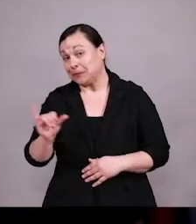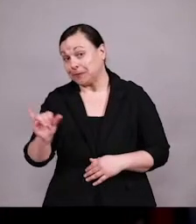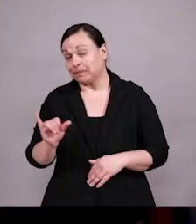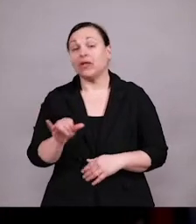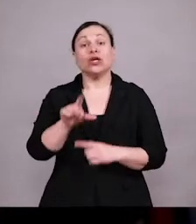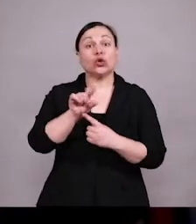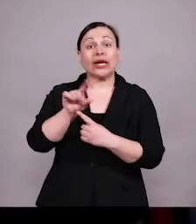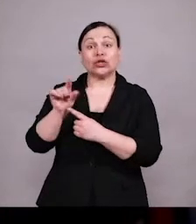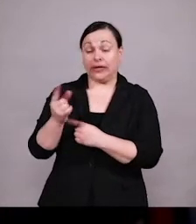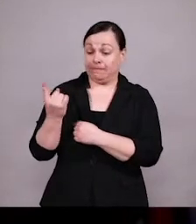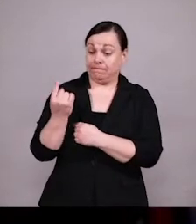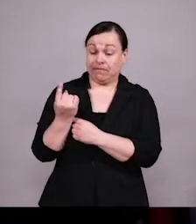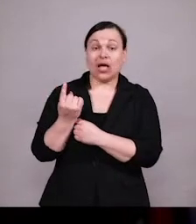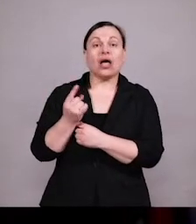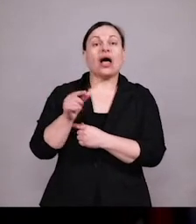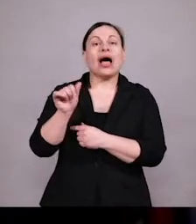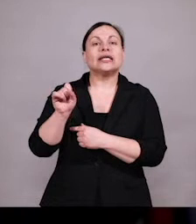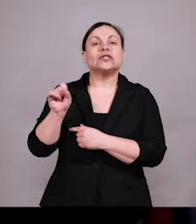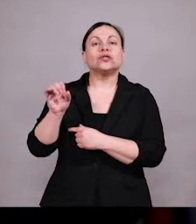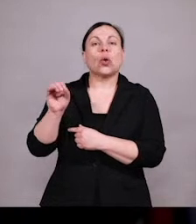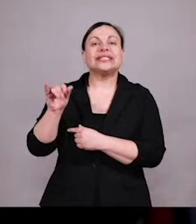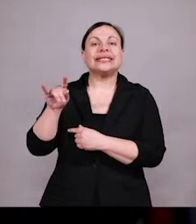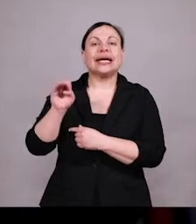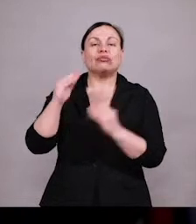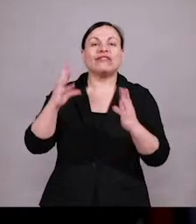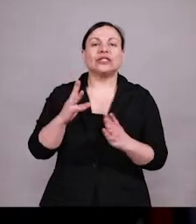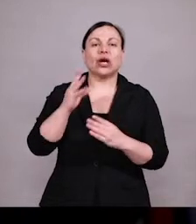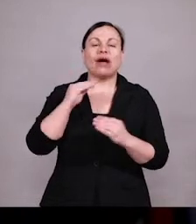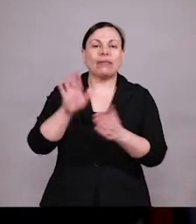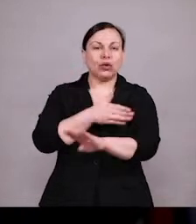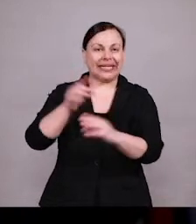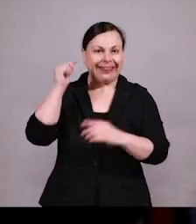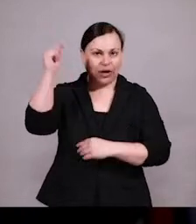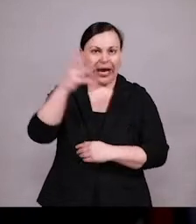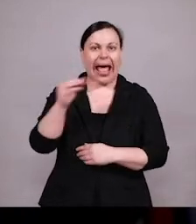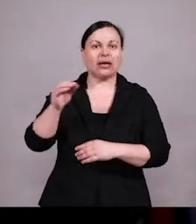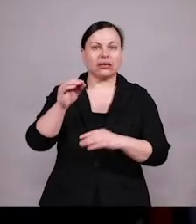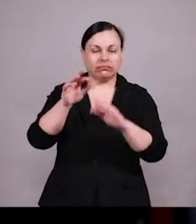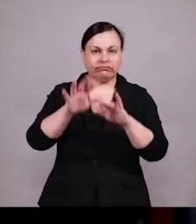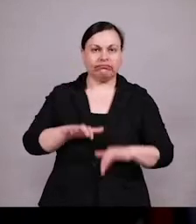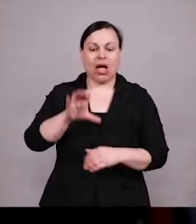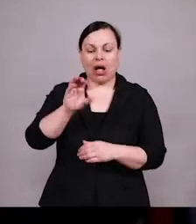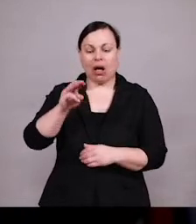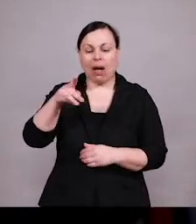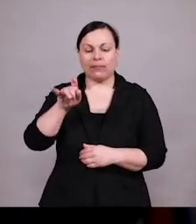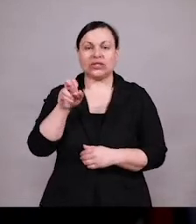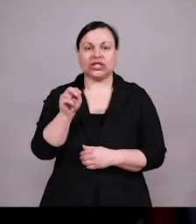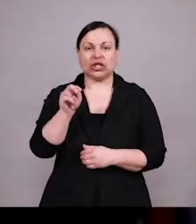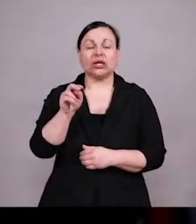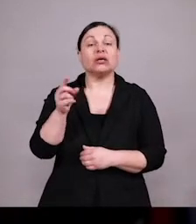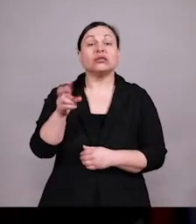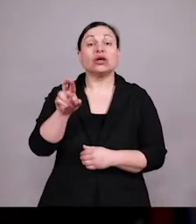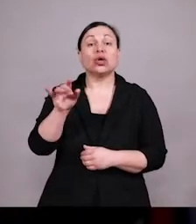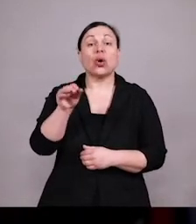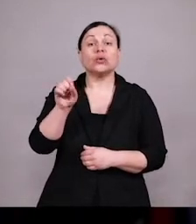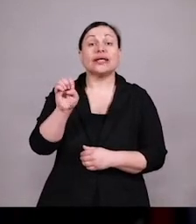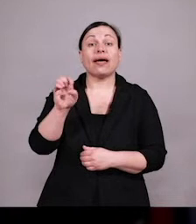in 2020 associate professor of music theory and composition dr jose luis hurtado was